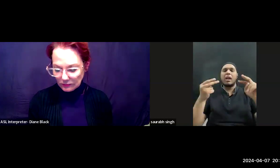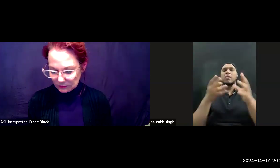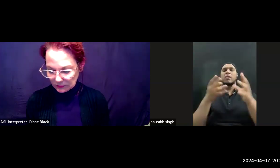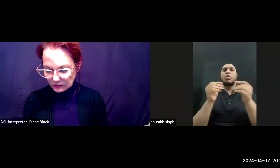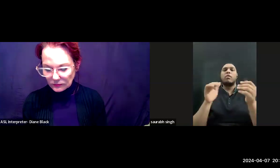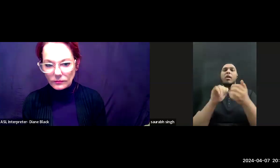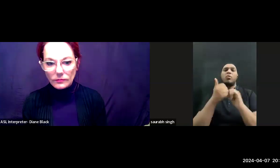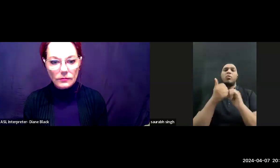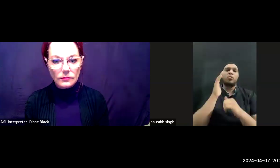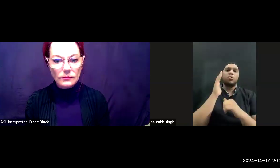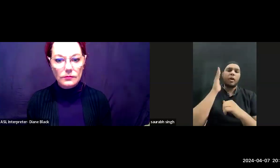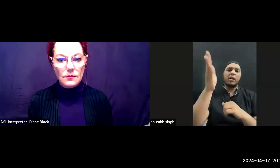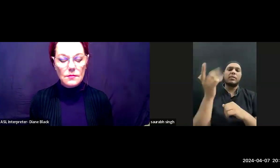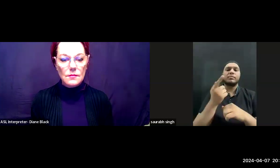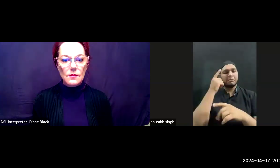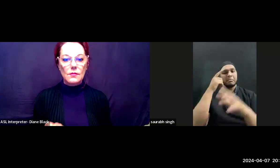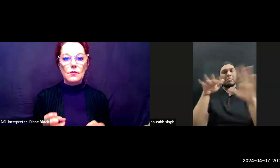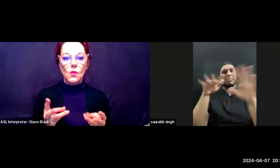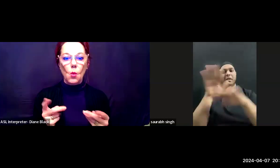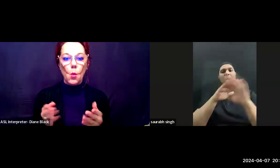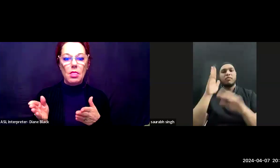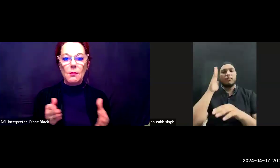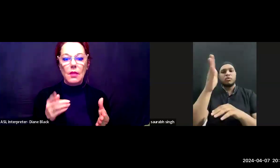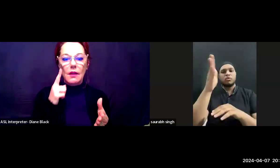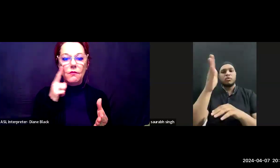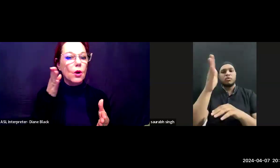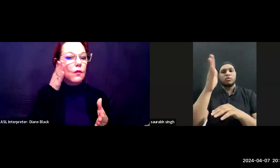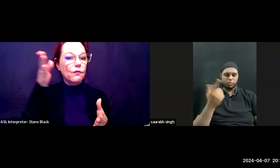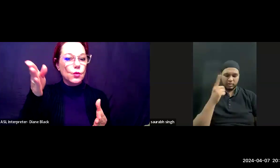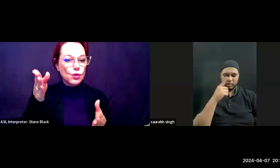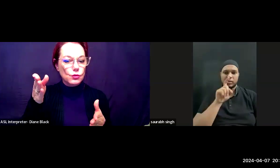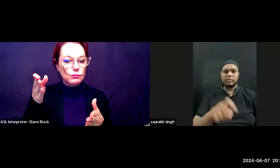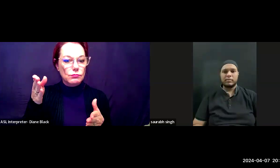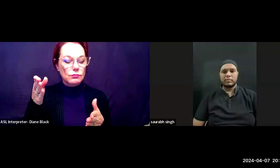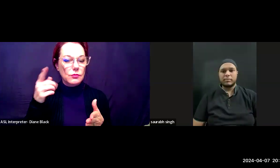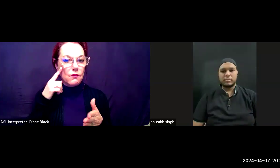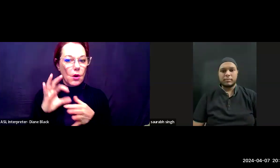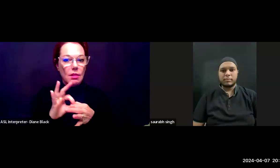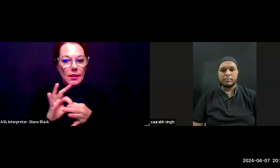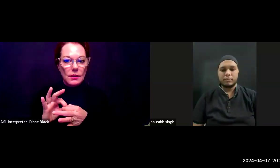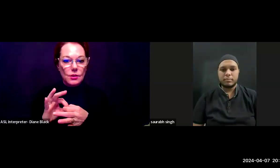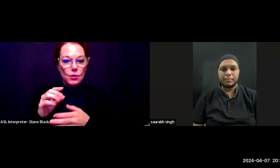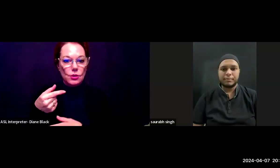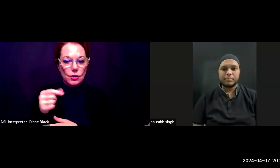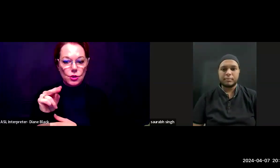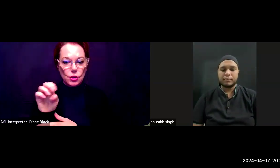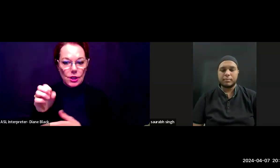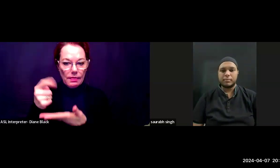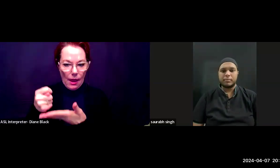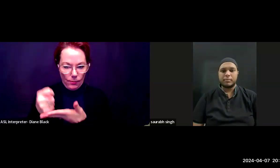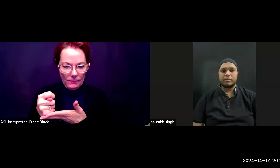what what is the plan for the future generation of gene therapy. [Dr Kumar speaking] okay um I've come to the the